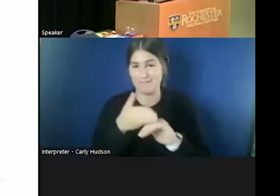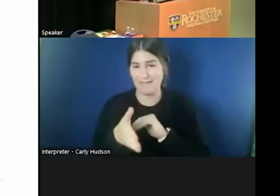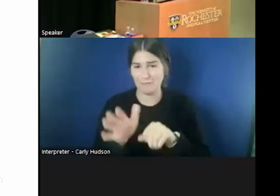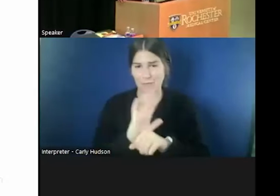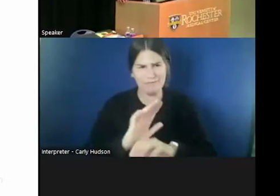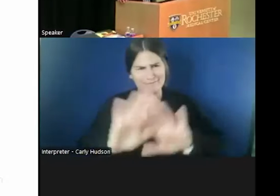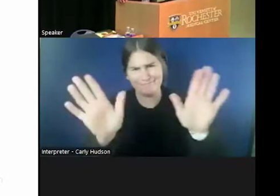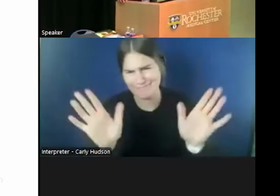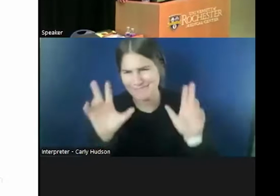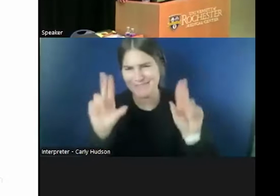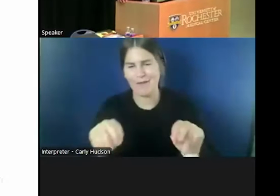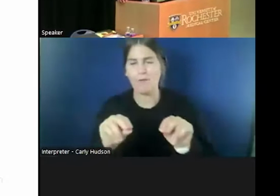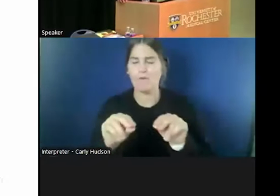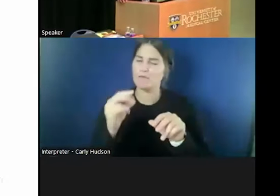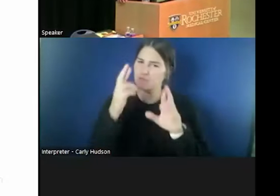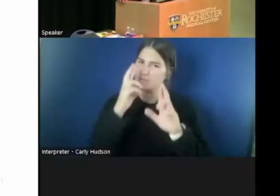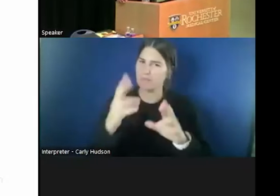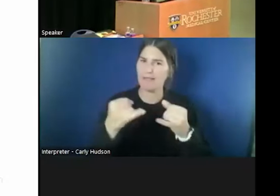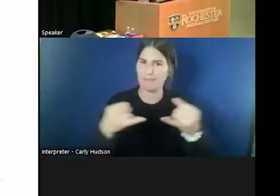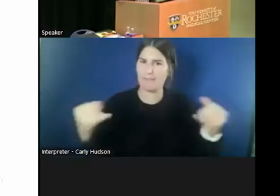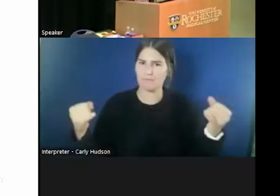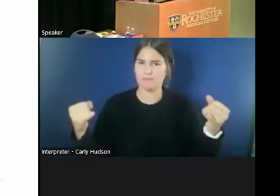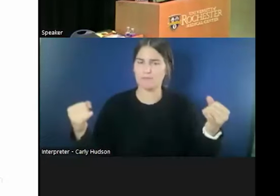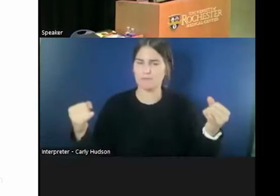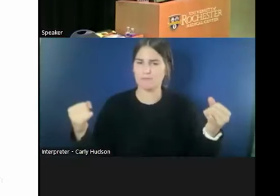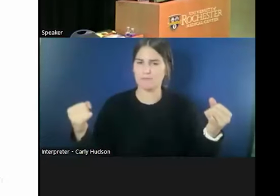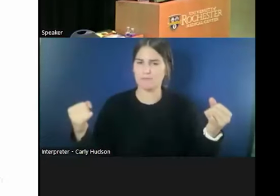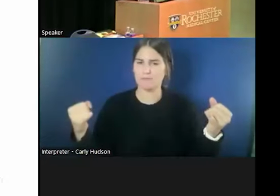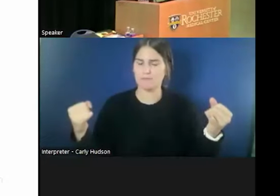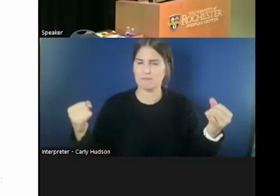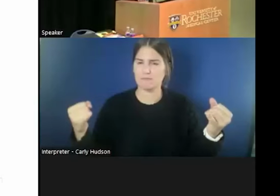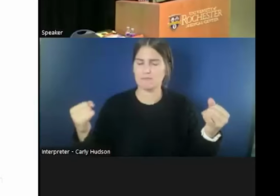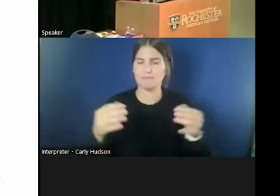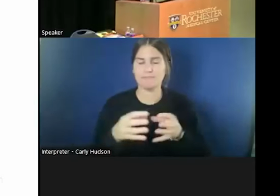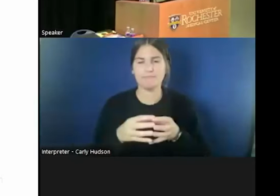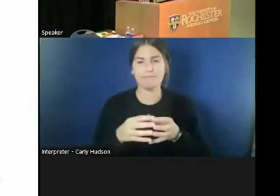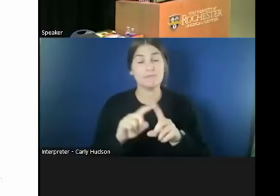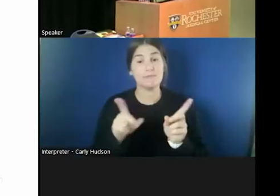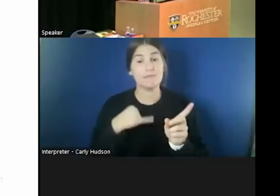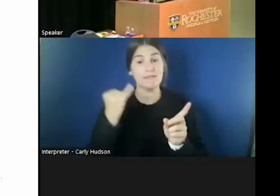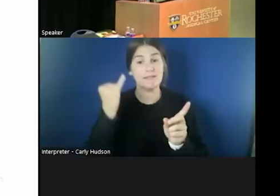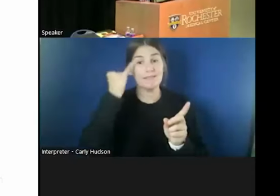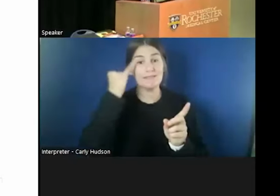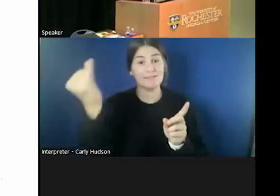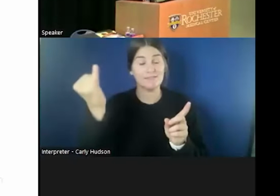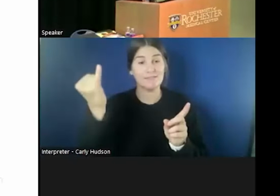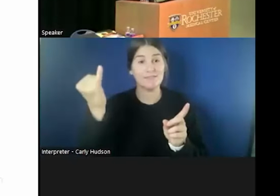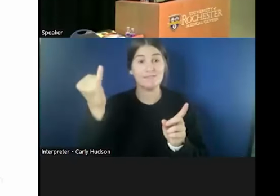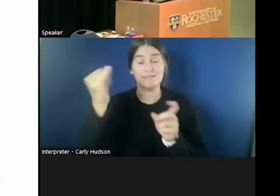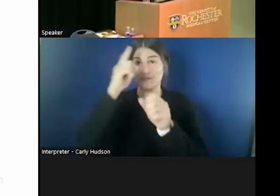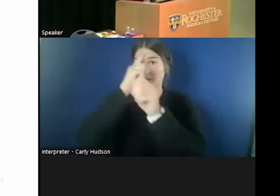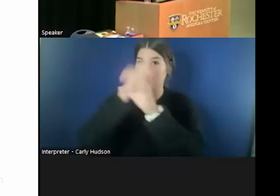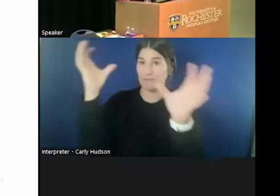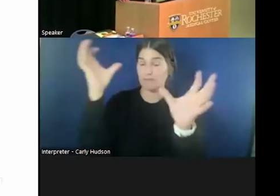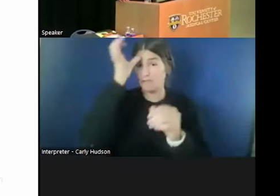boundaries but the principle and the idea and the IDE the ideology behind it to me is crucial that